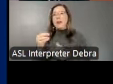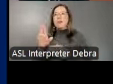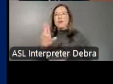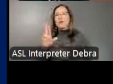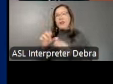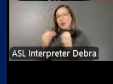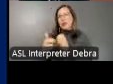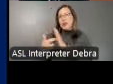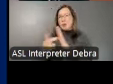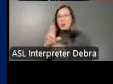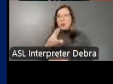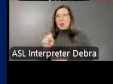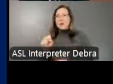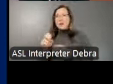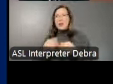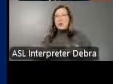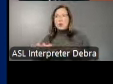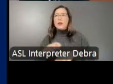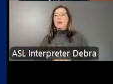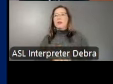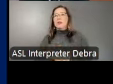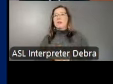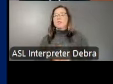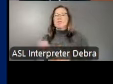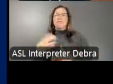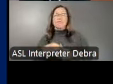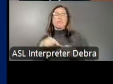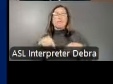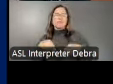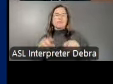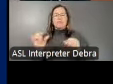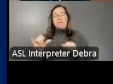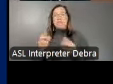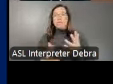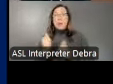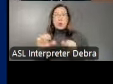part of this work on arts, health, and wellbeing, with the vast majority of agencies accepting an